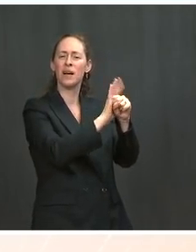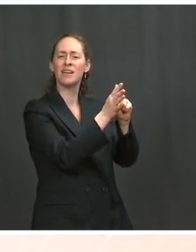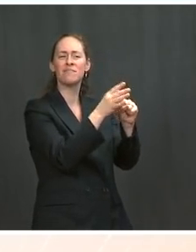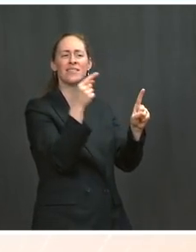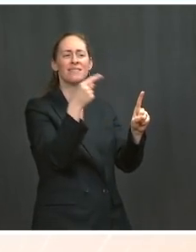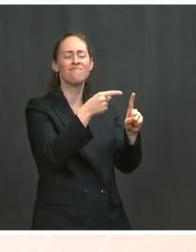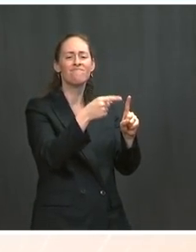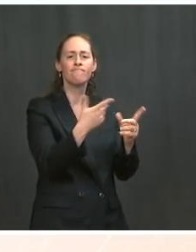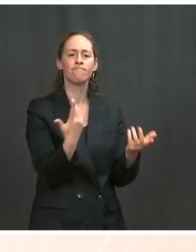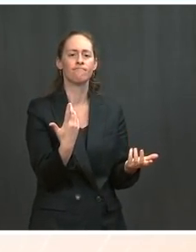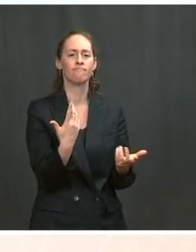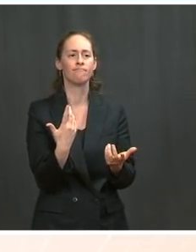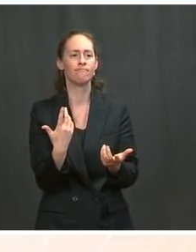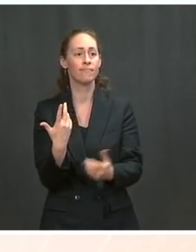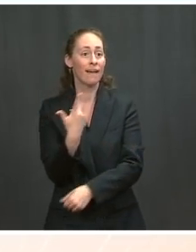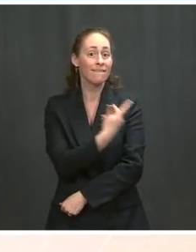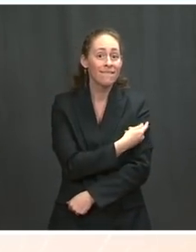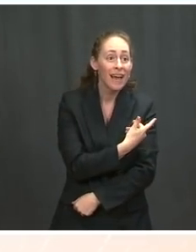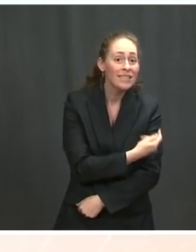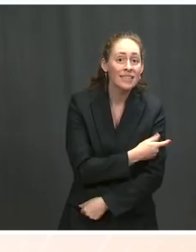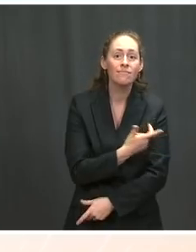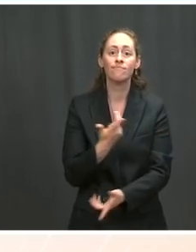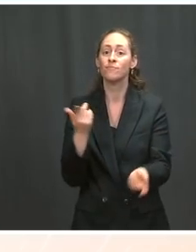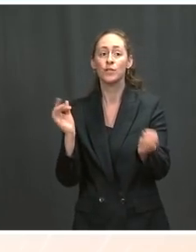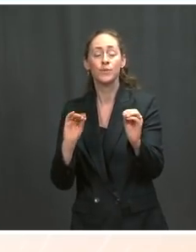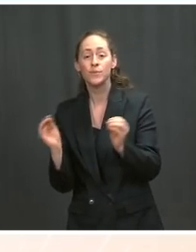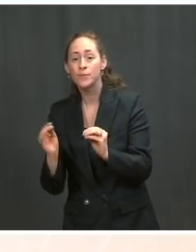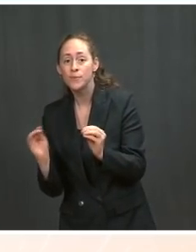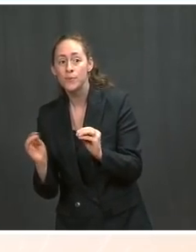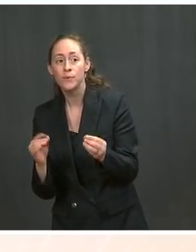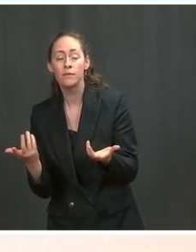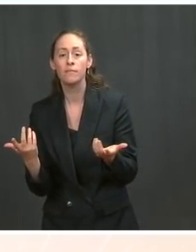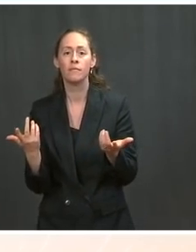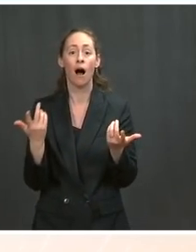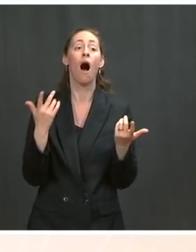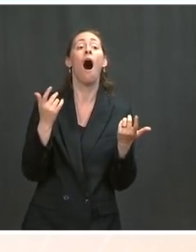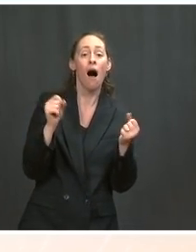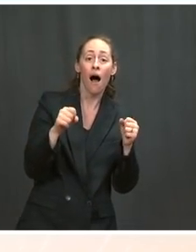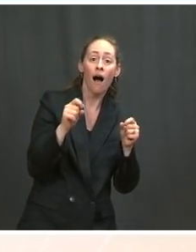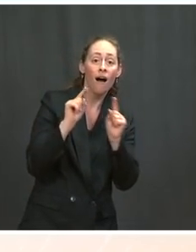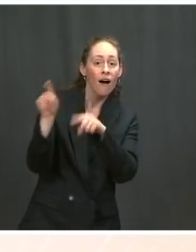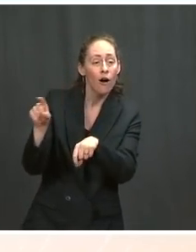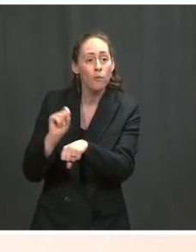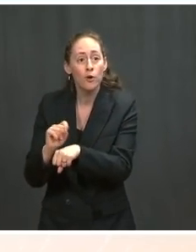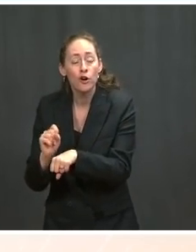that they were measured for this month's jobs numbers. That was a bit of a roundabout, but I was trying to get to a point there.